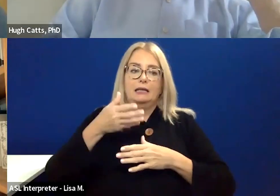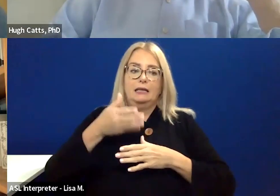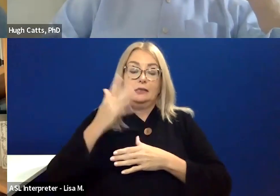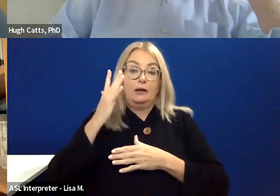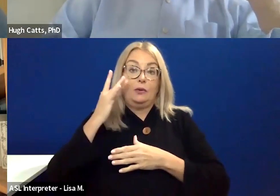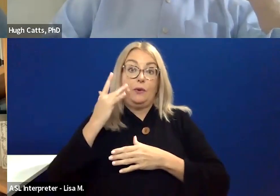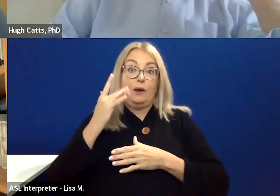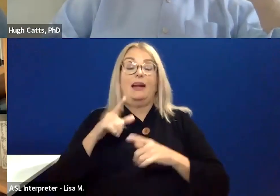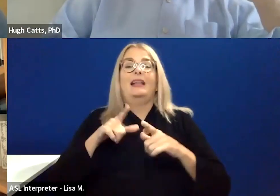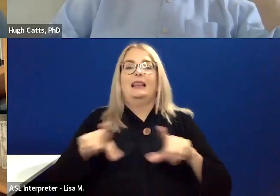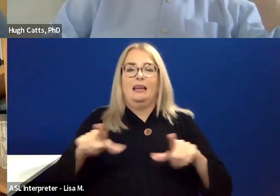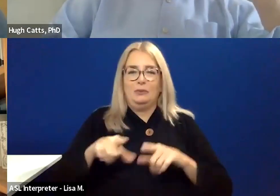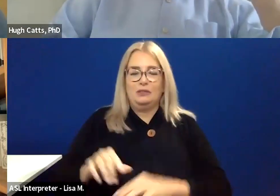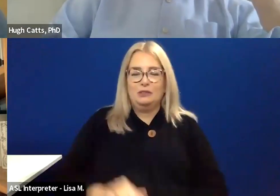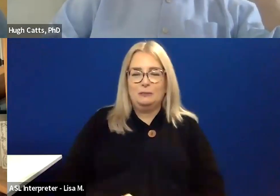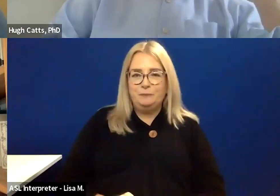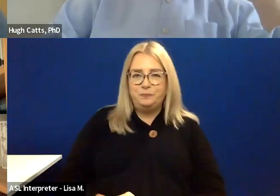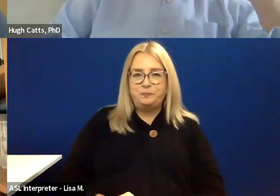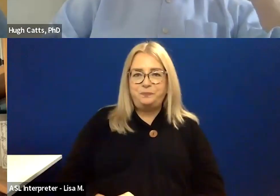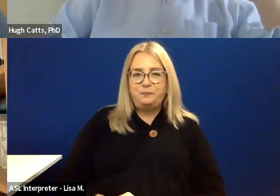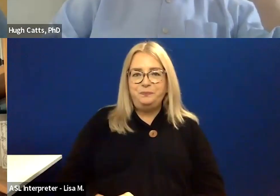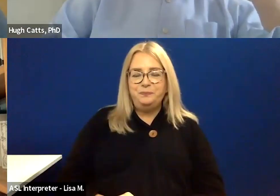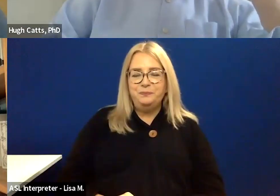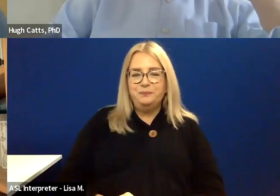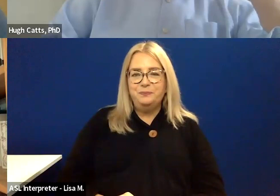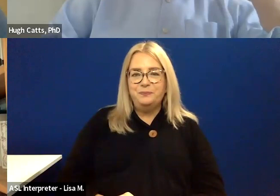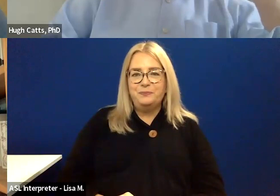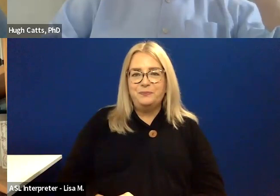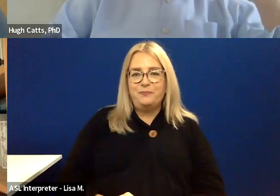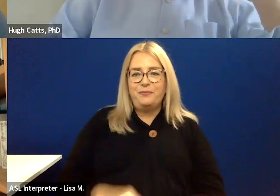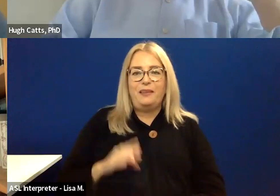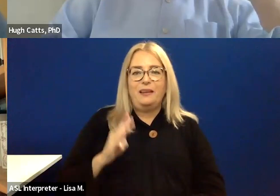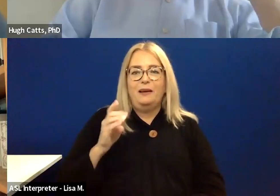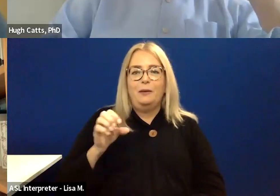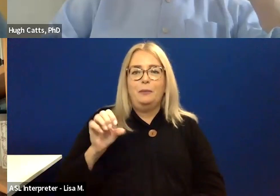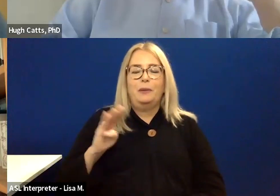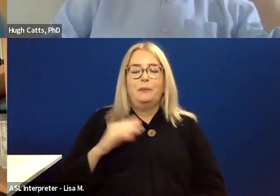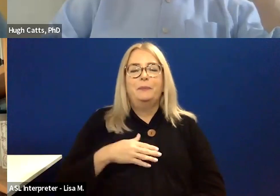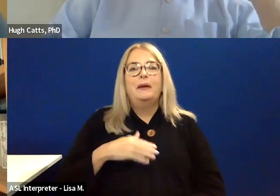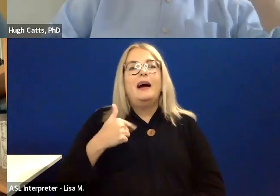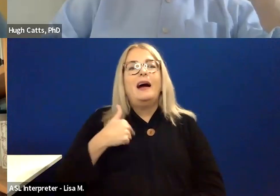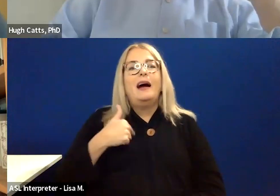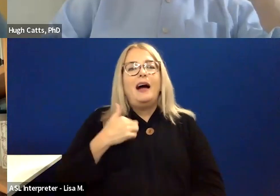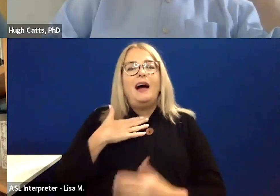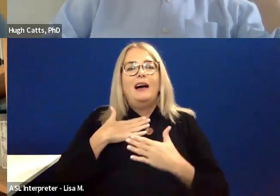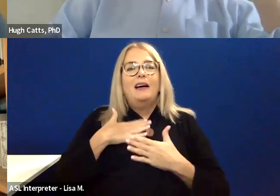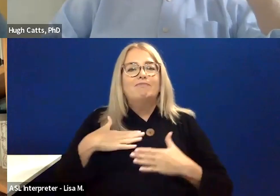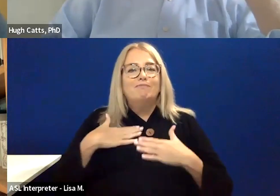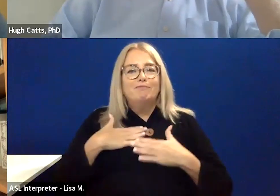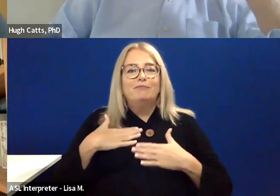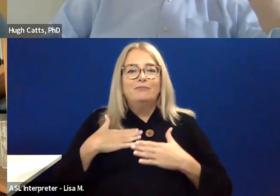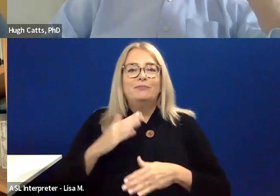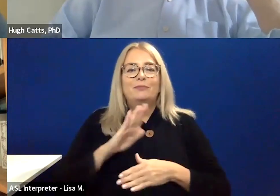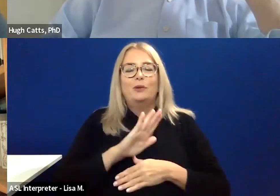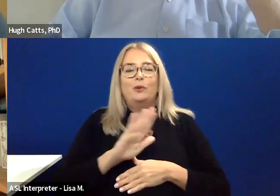wow I I um I so appreciate the generosity with which both of you